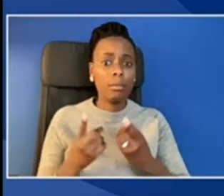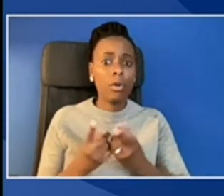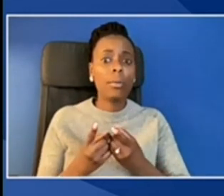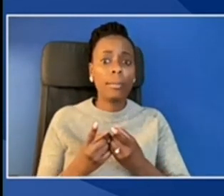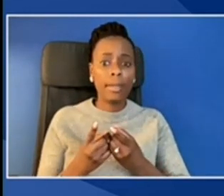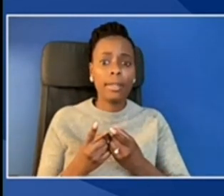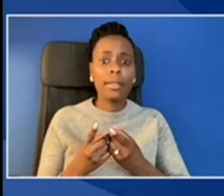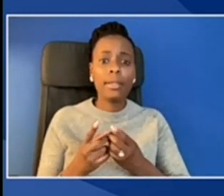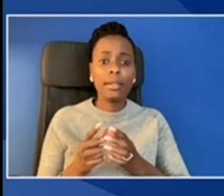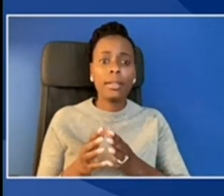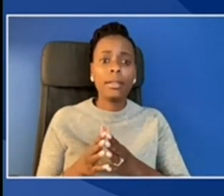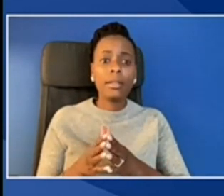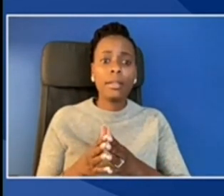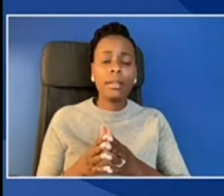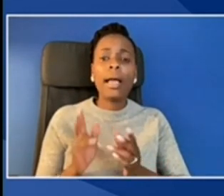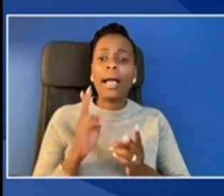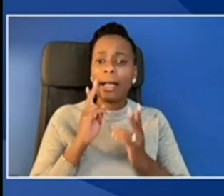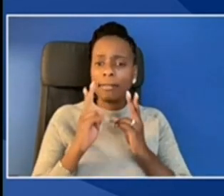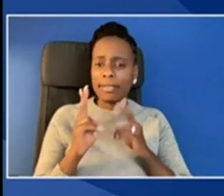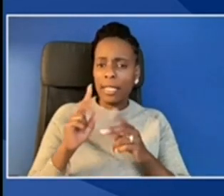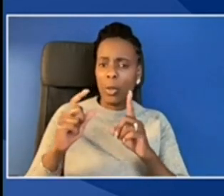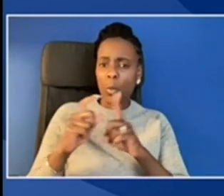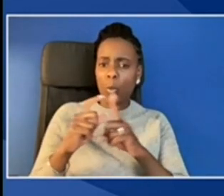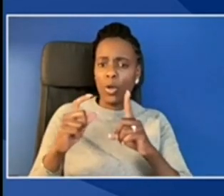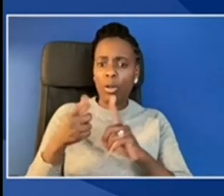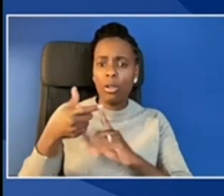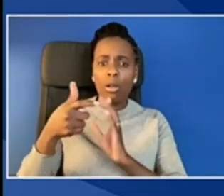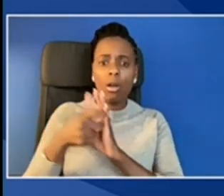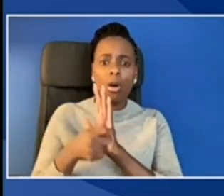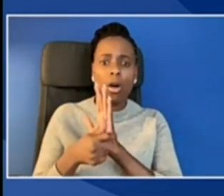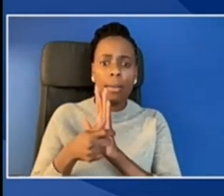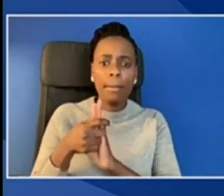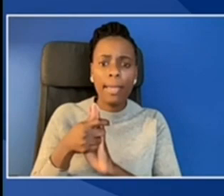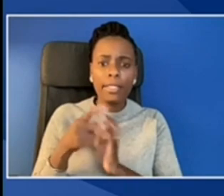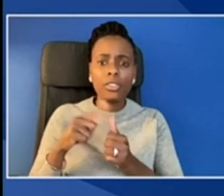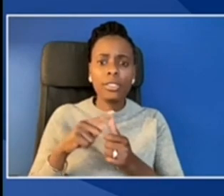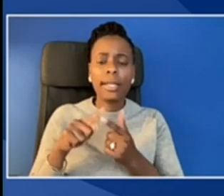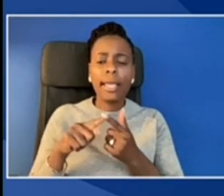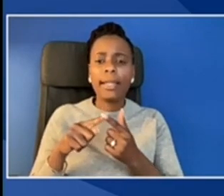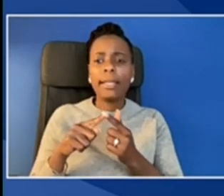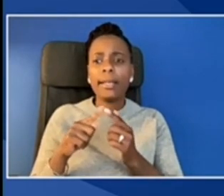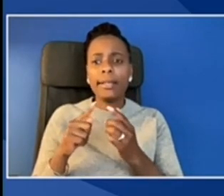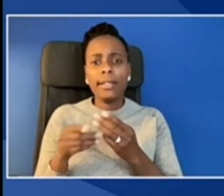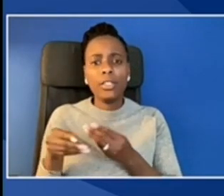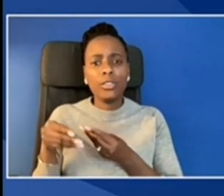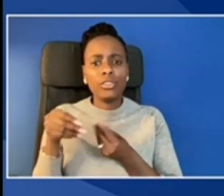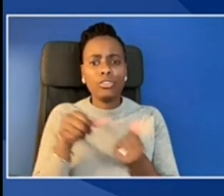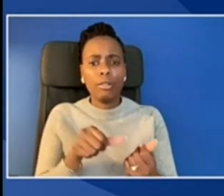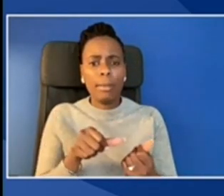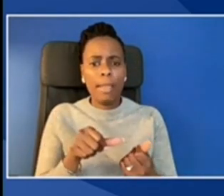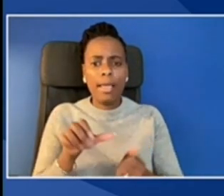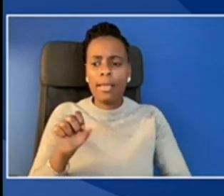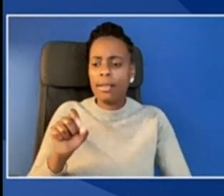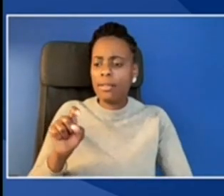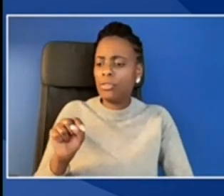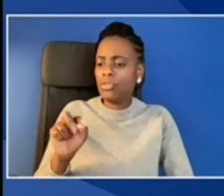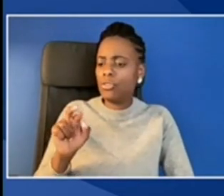have seen the word automation and heard the word automation and also streamline that phrase if there can be any expansion